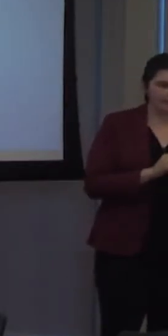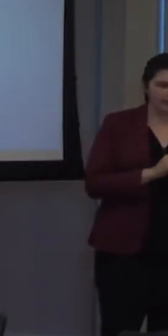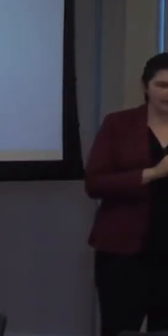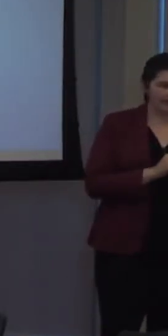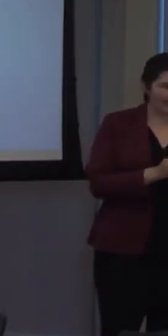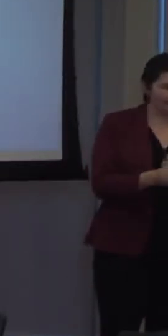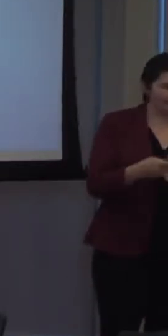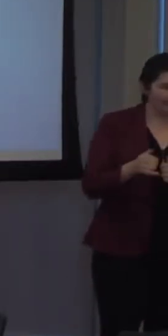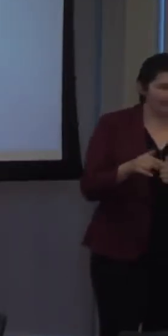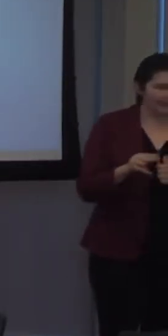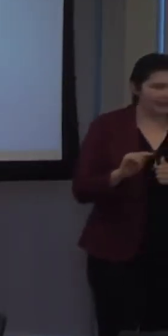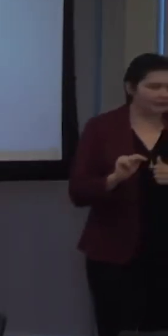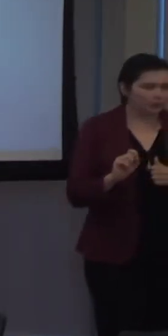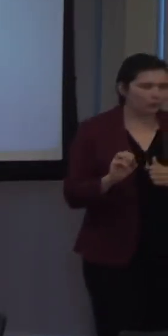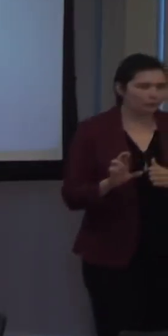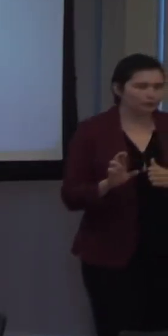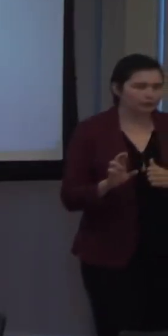or are you talking about like,